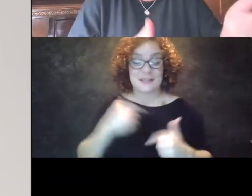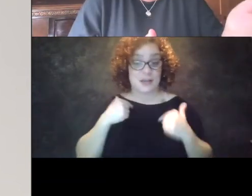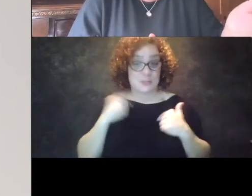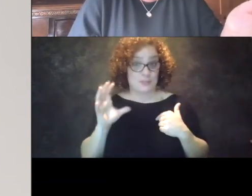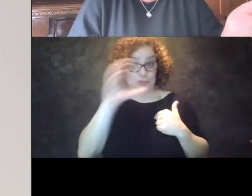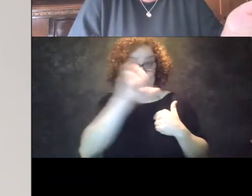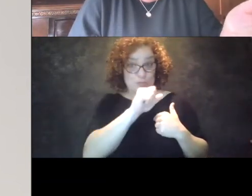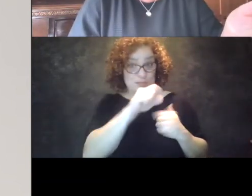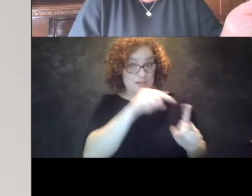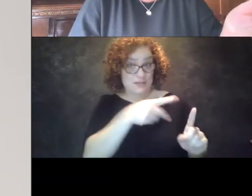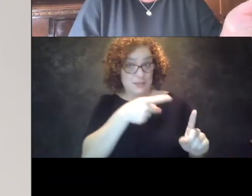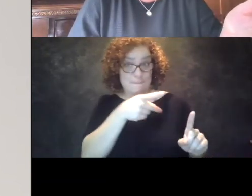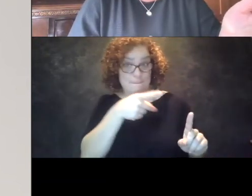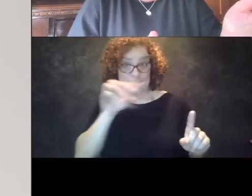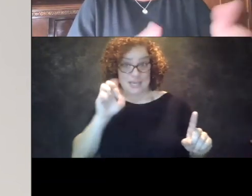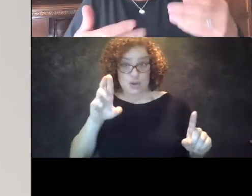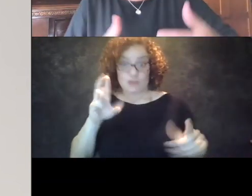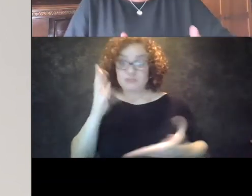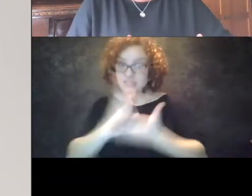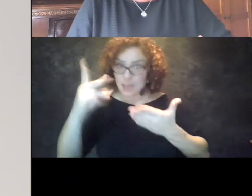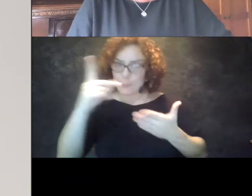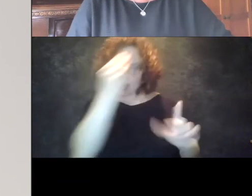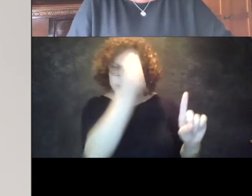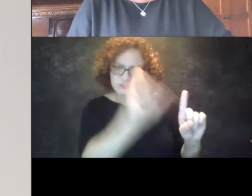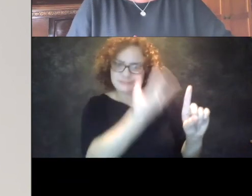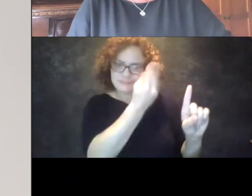was provided with information about how to engage in this activity with him. How will